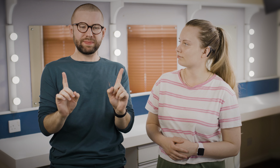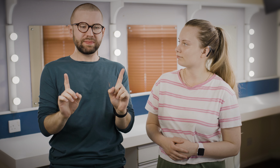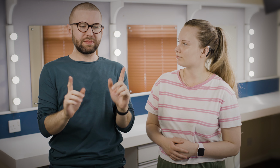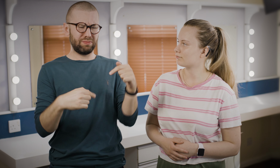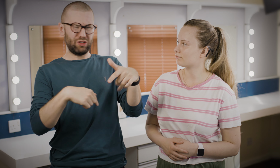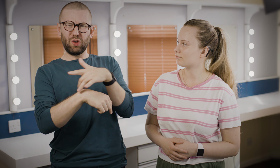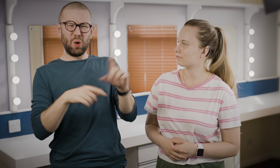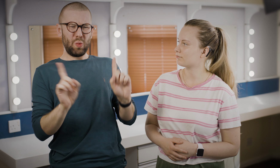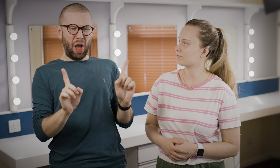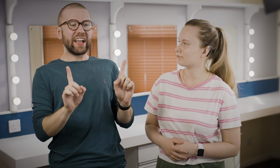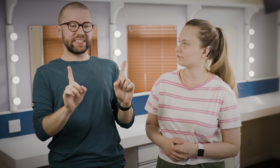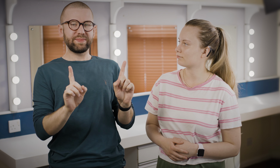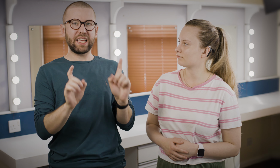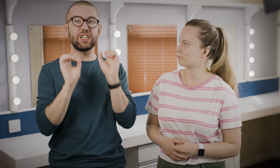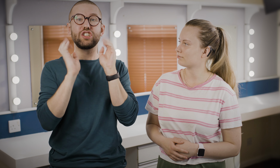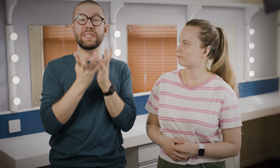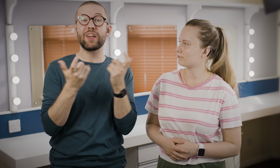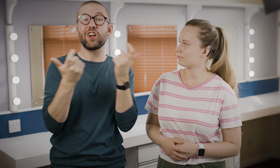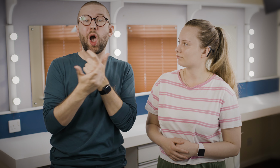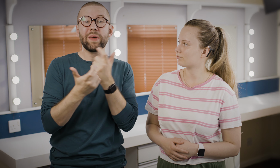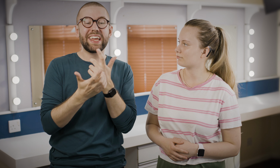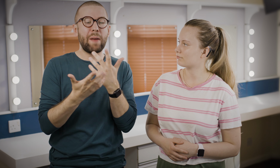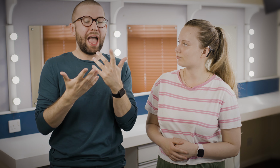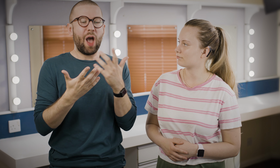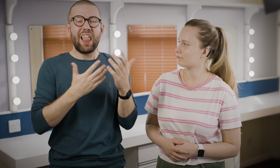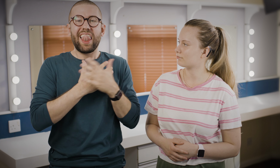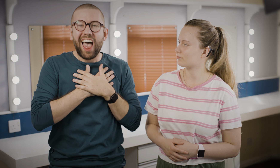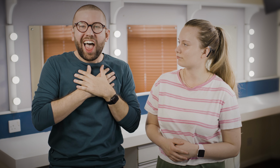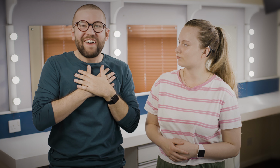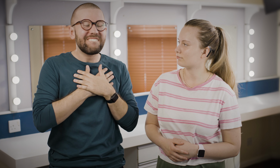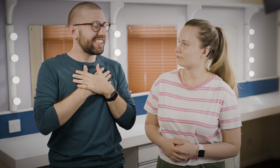Much Ado About Nothing is a Shakespearean Comedy about love,